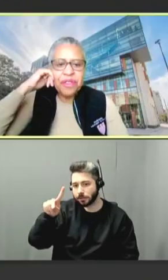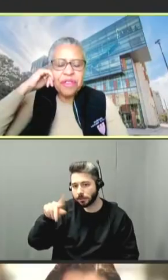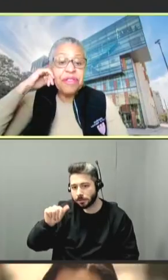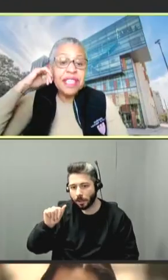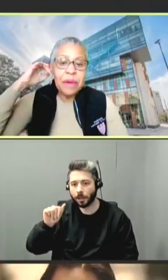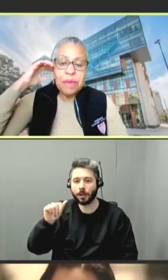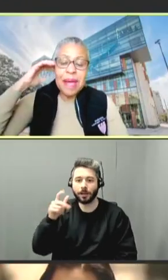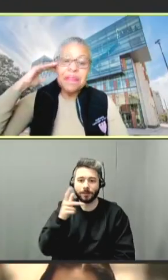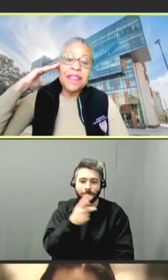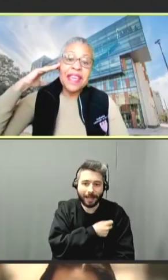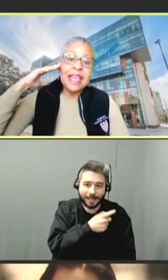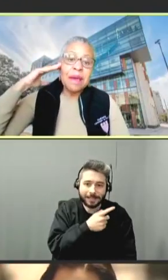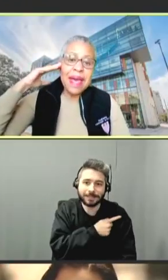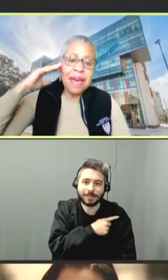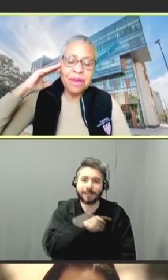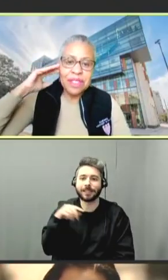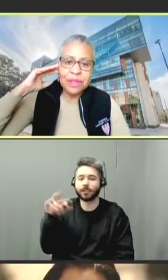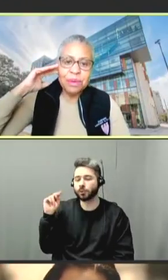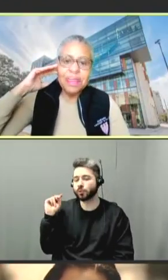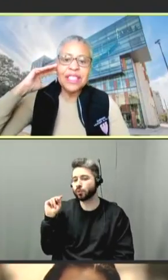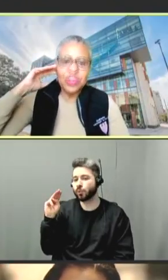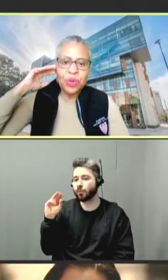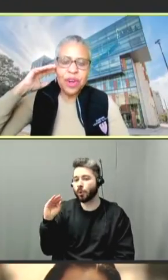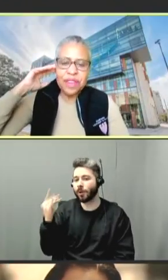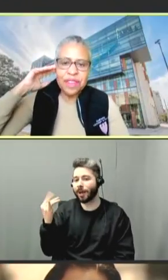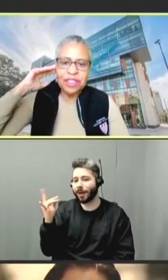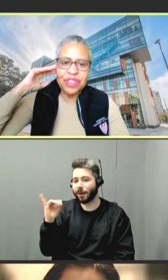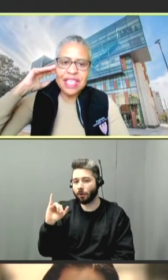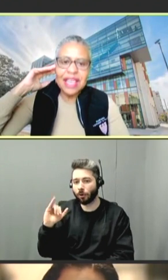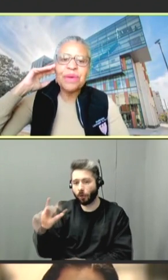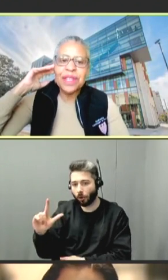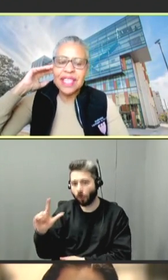other things that we might be thinking about to make sure there's real equity